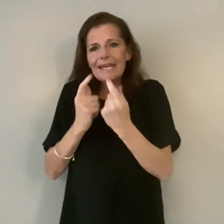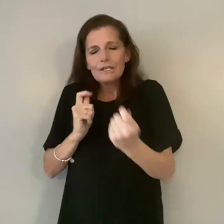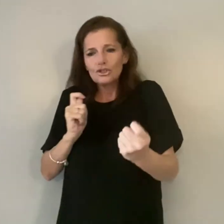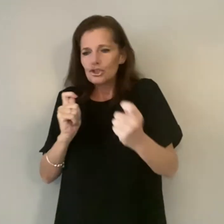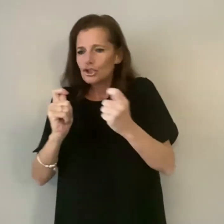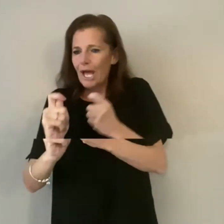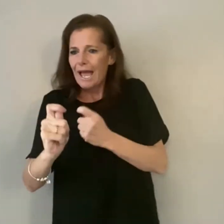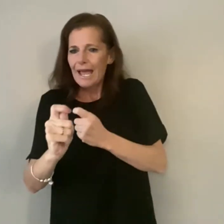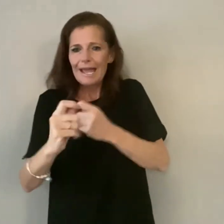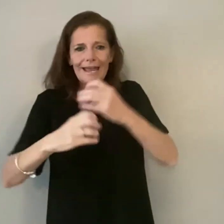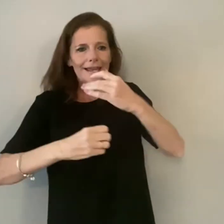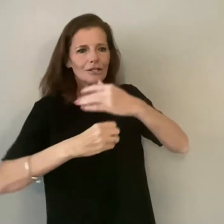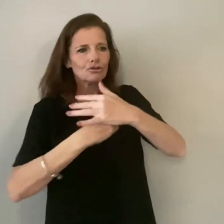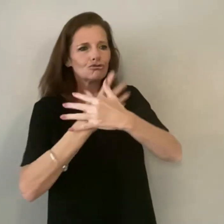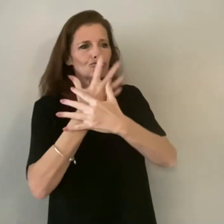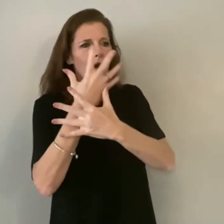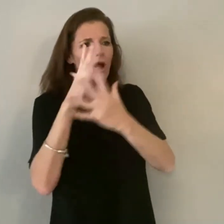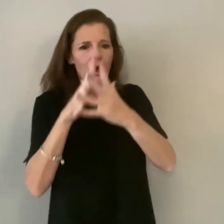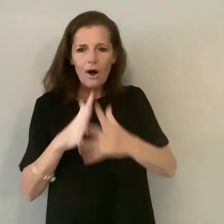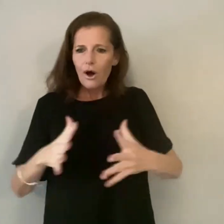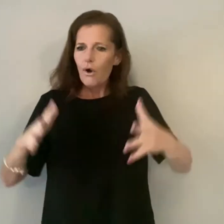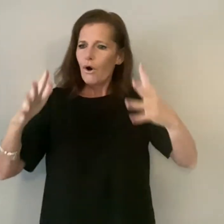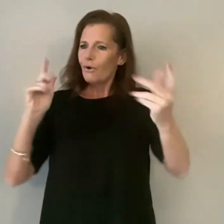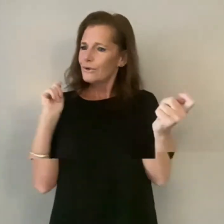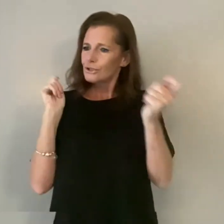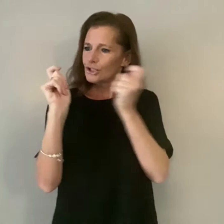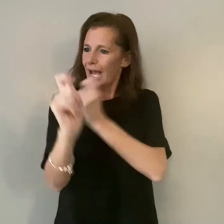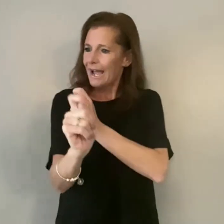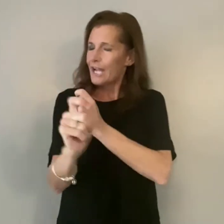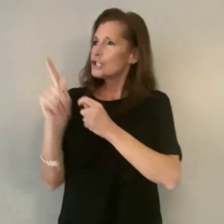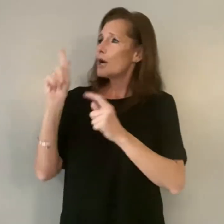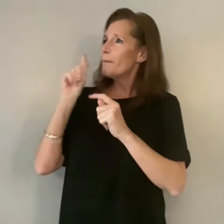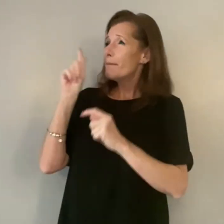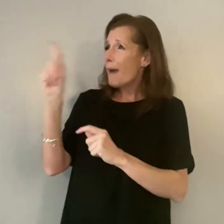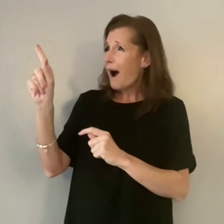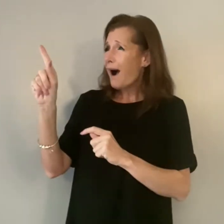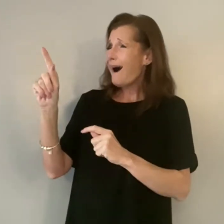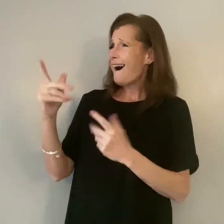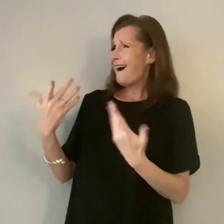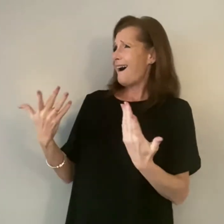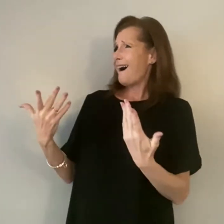and they're changing and growing all the time. But I think that's absolutely phenomenal in terms of,